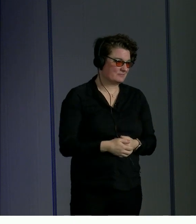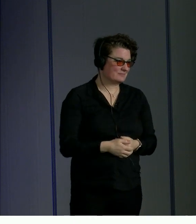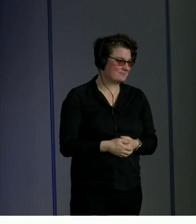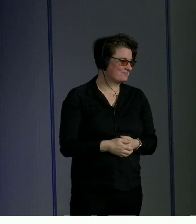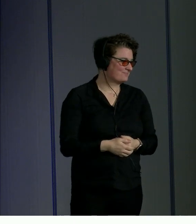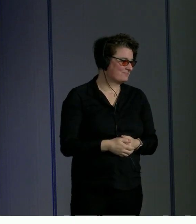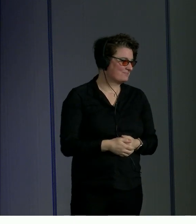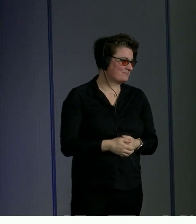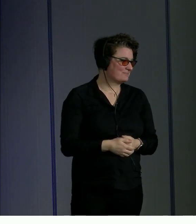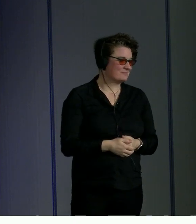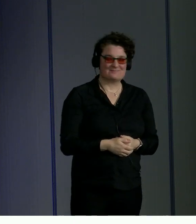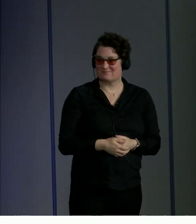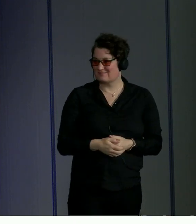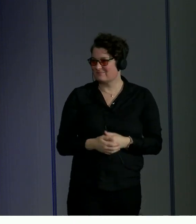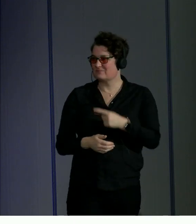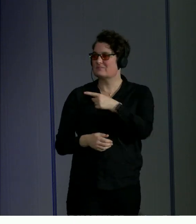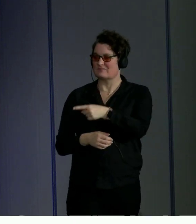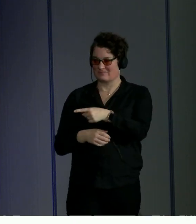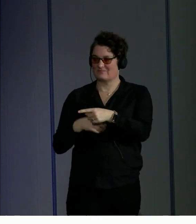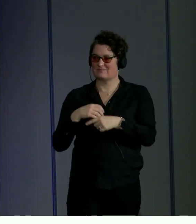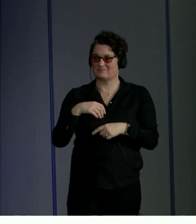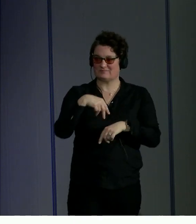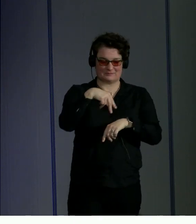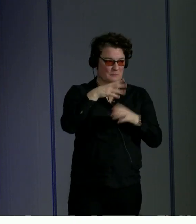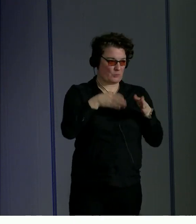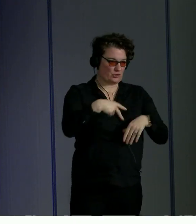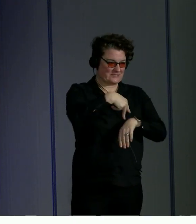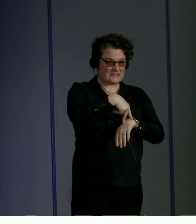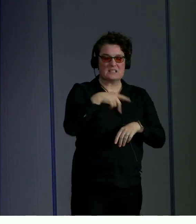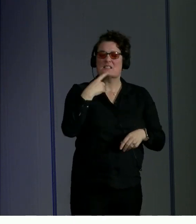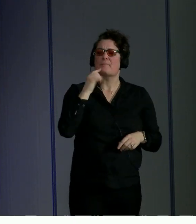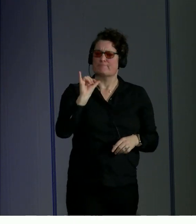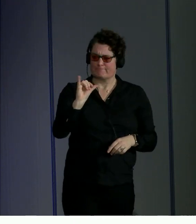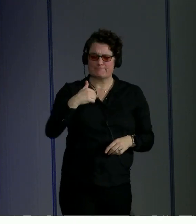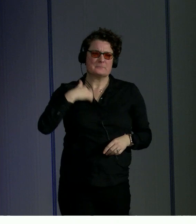What I'm hearing you talk about is the idea that sometimes